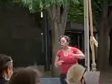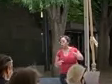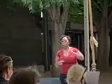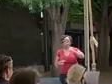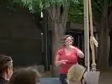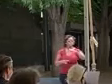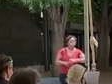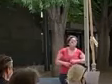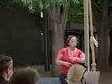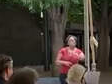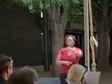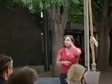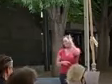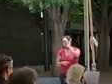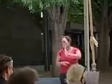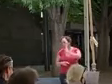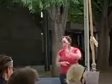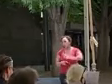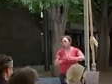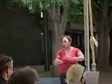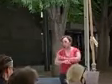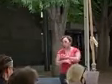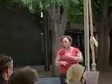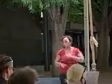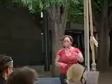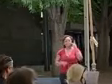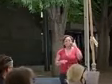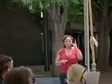Systematic inequities have exacerbated and resulted in death.